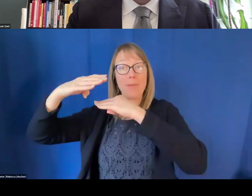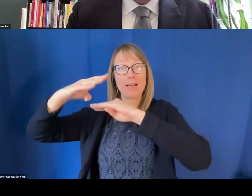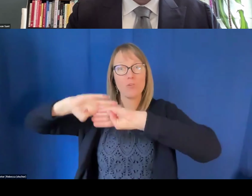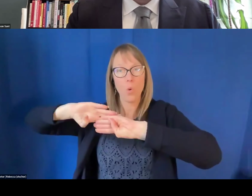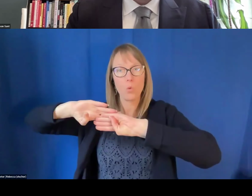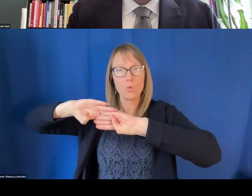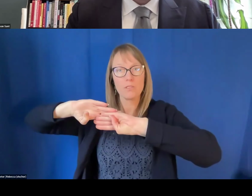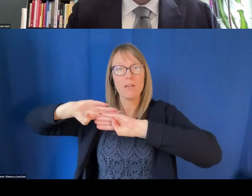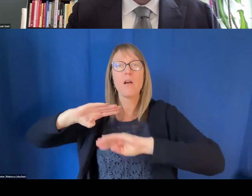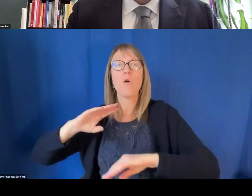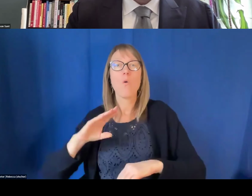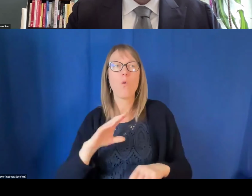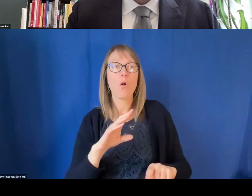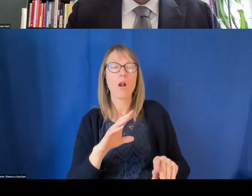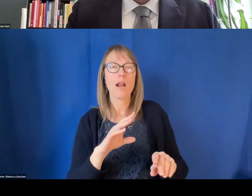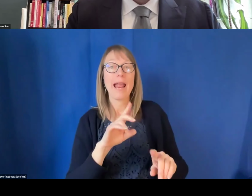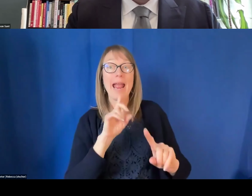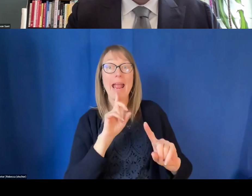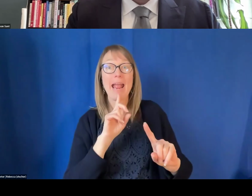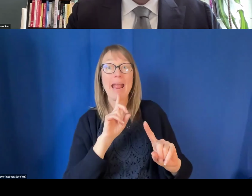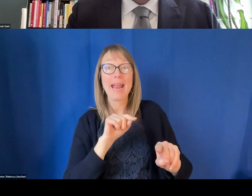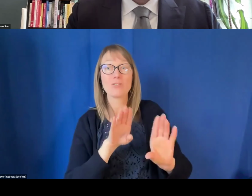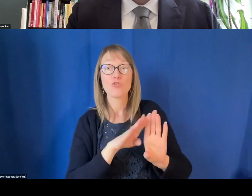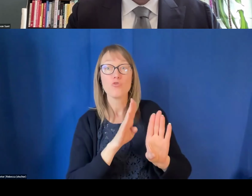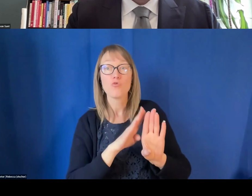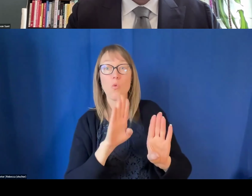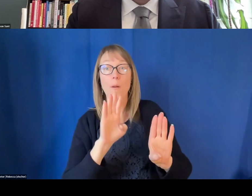or, you know, those kinds of things. I probably will need, you know,